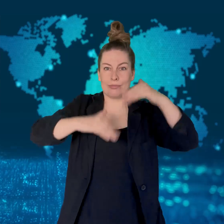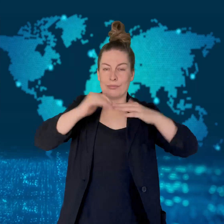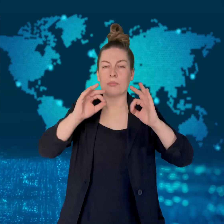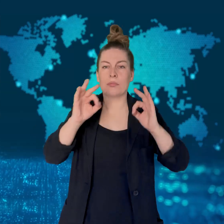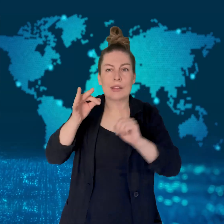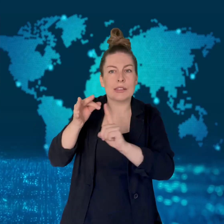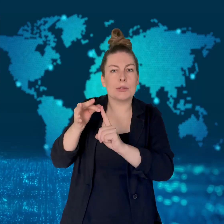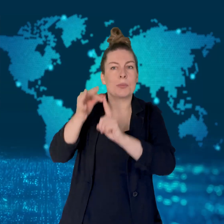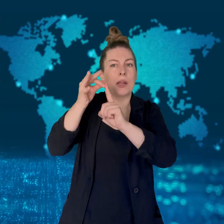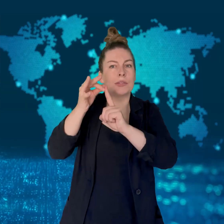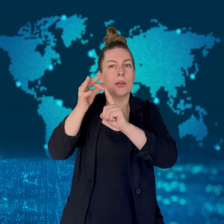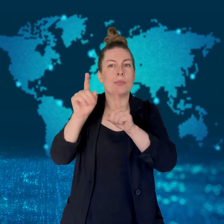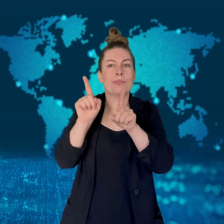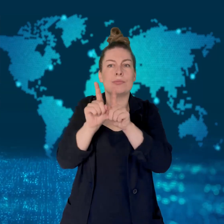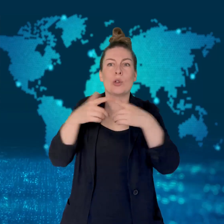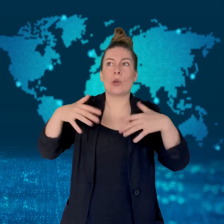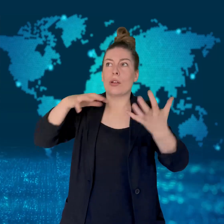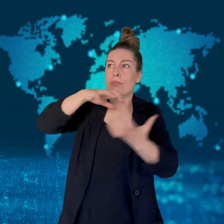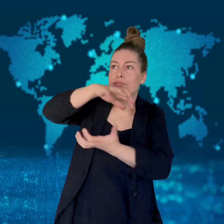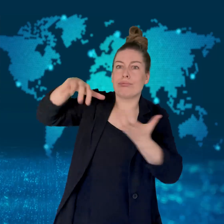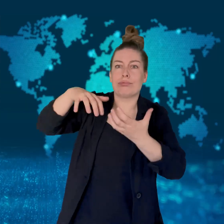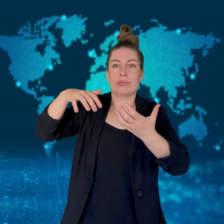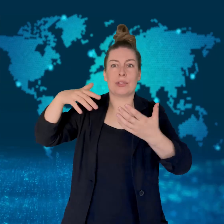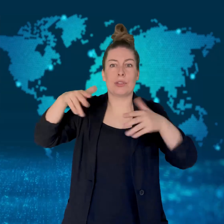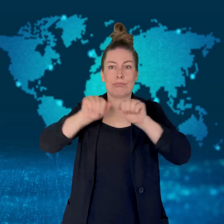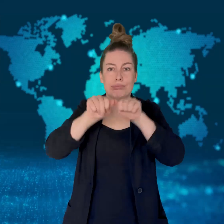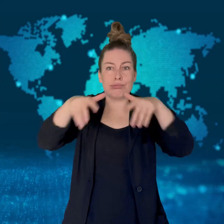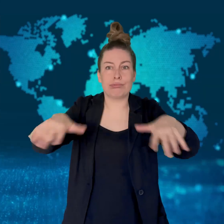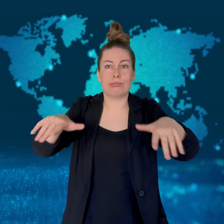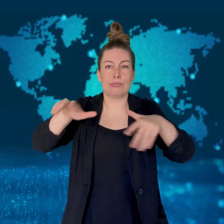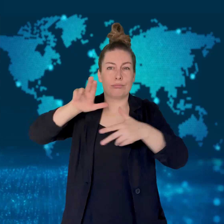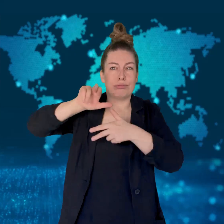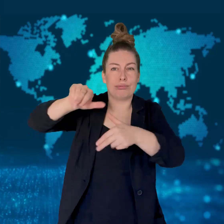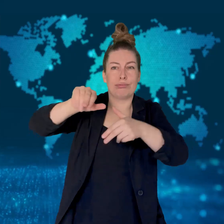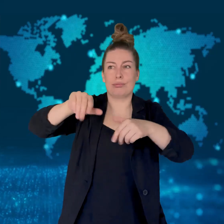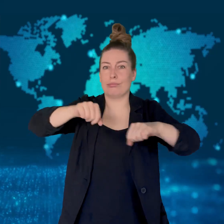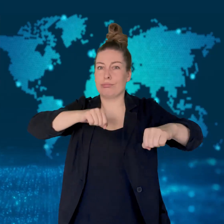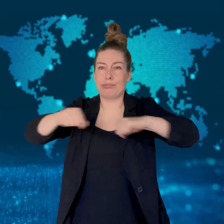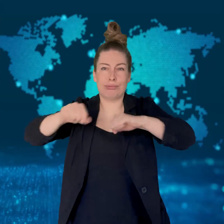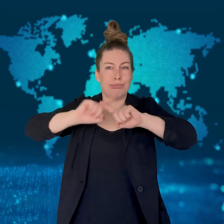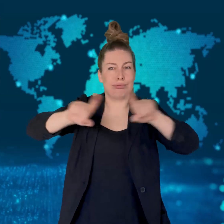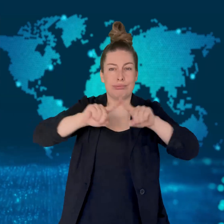This is necessary because Indonesia is located on what is called